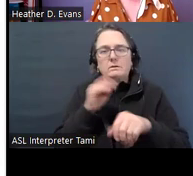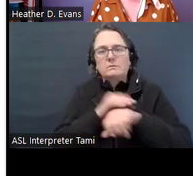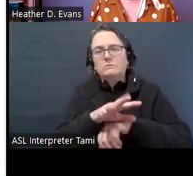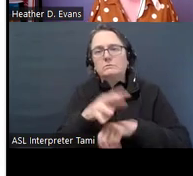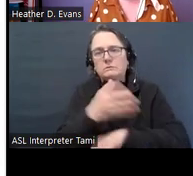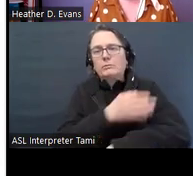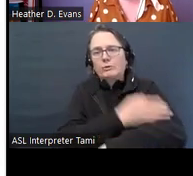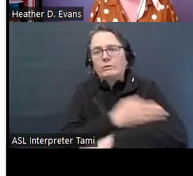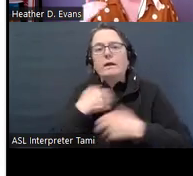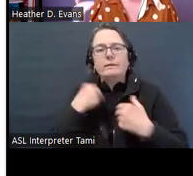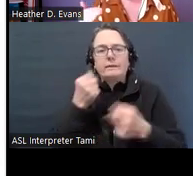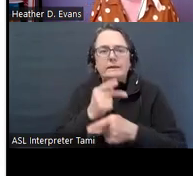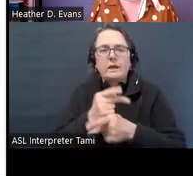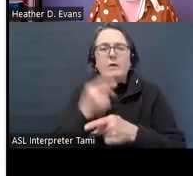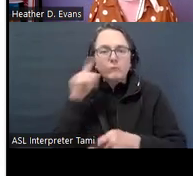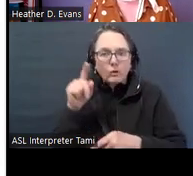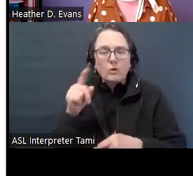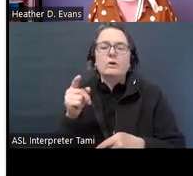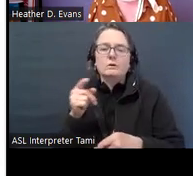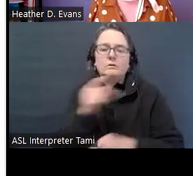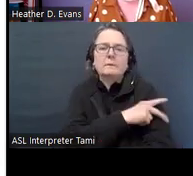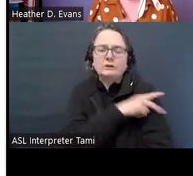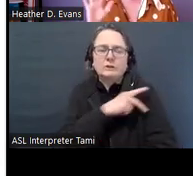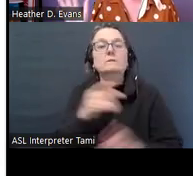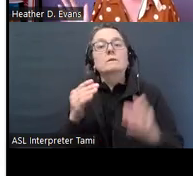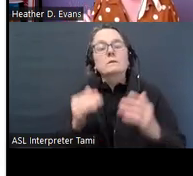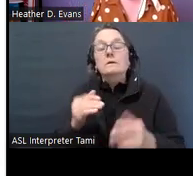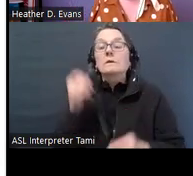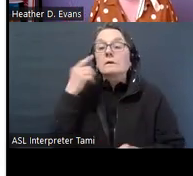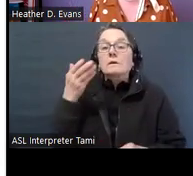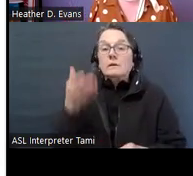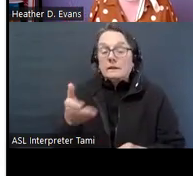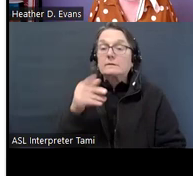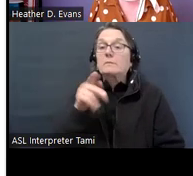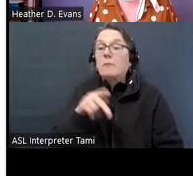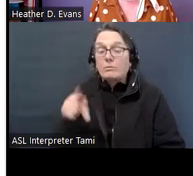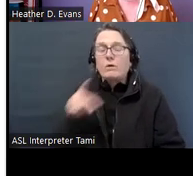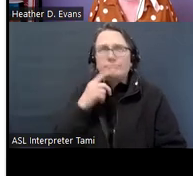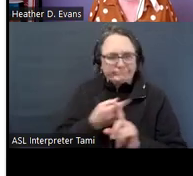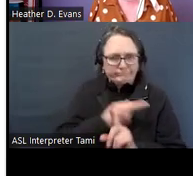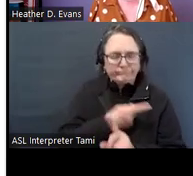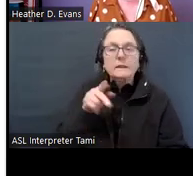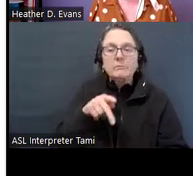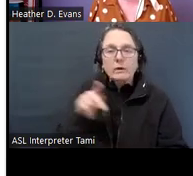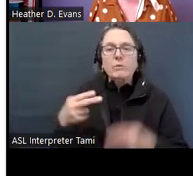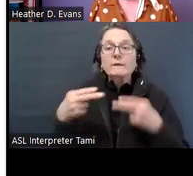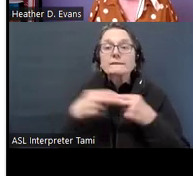in the notes sections of the PowerPoint slide deck, which, again, is available to you to download on our webinar website.